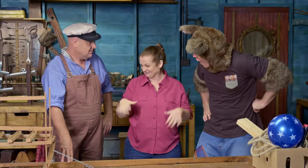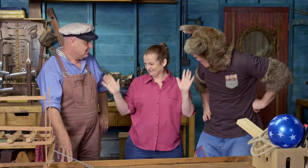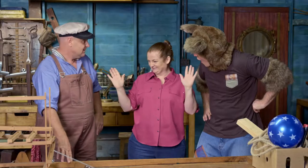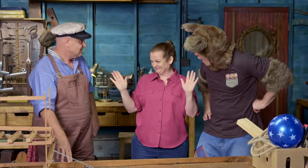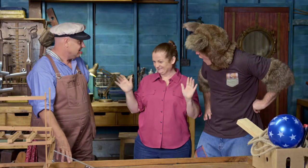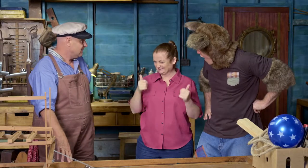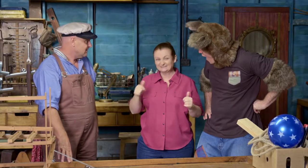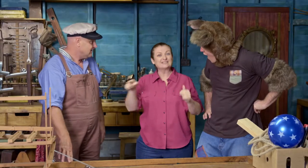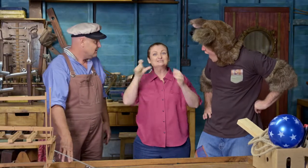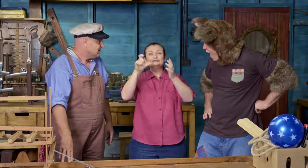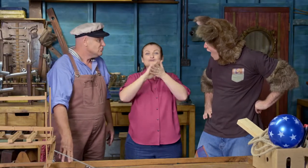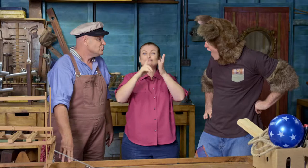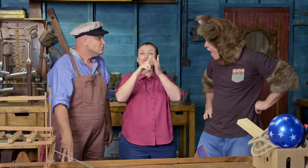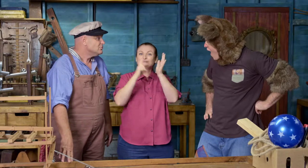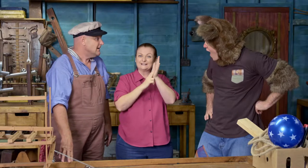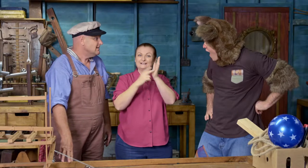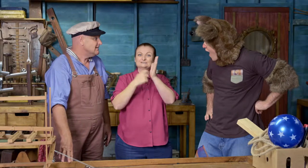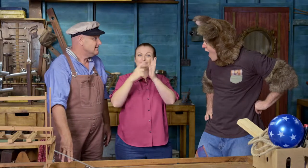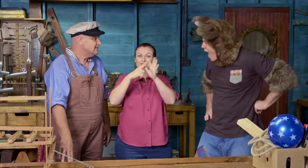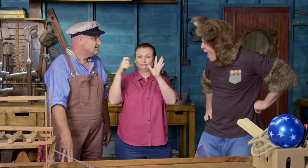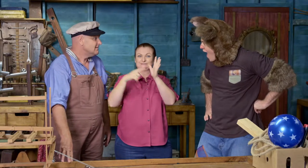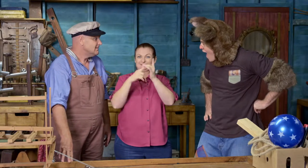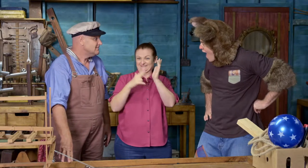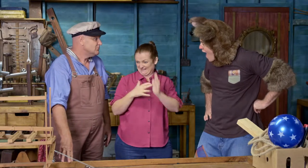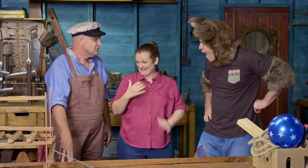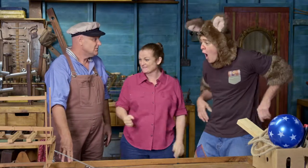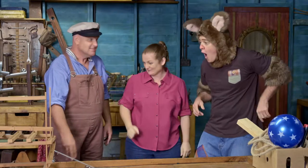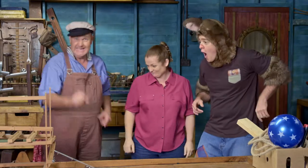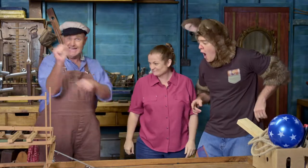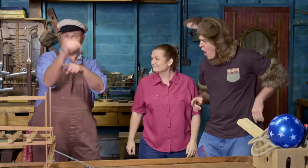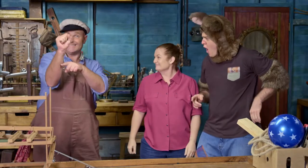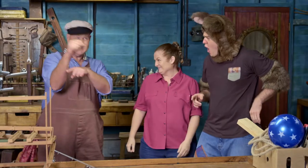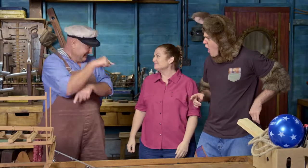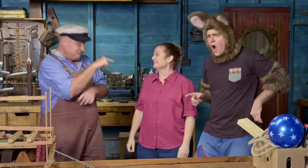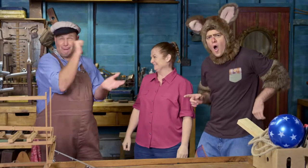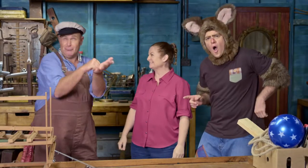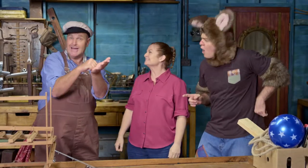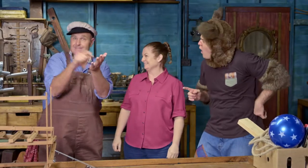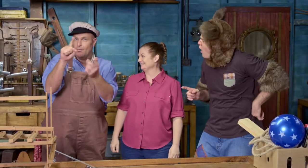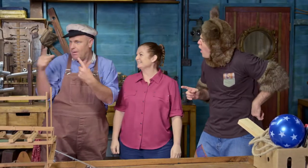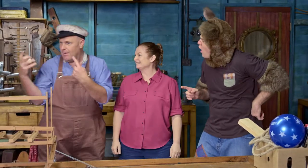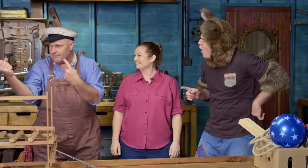And then it's finished! That is called a chain reaction. Aye-aye, Sally! You're right.